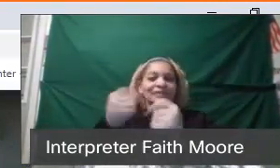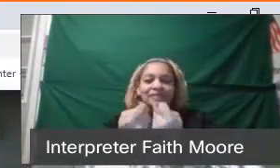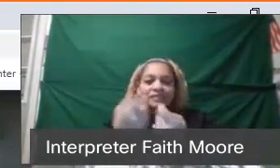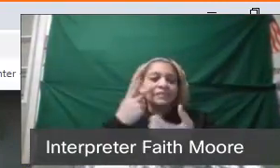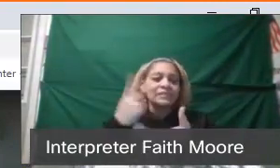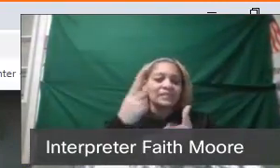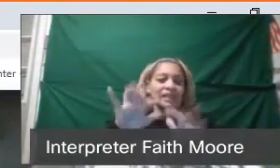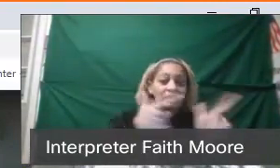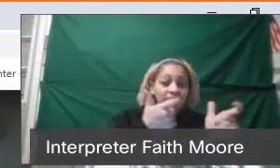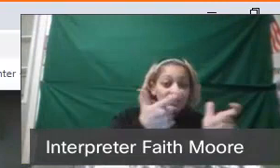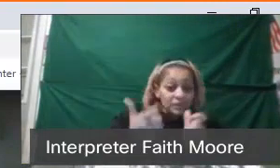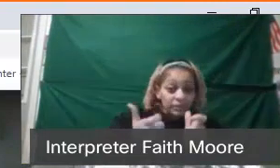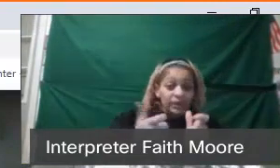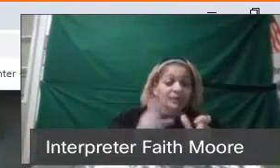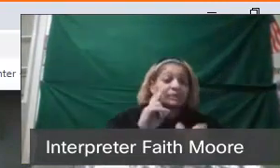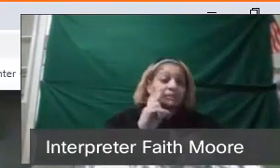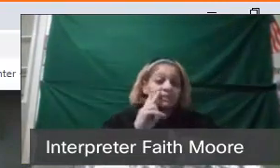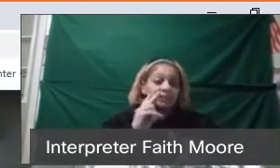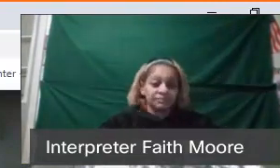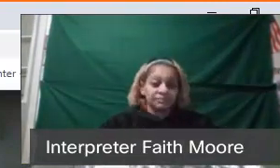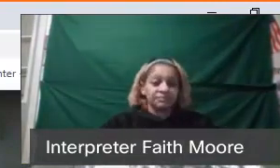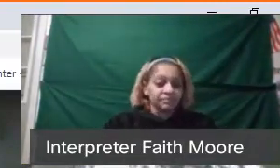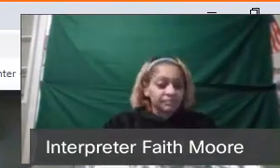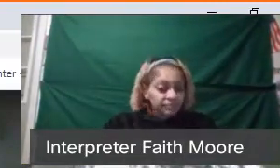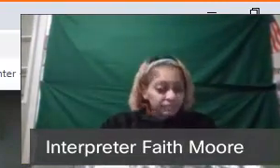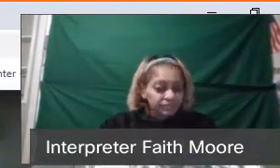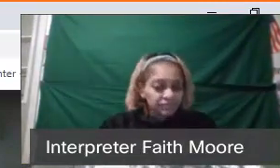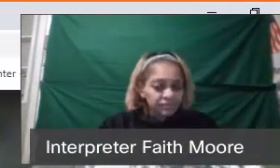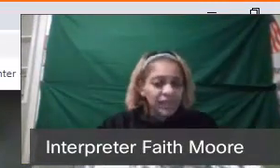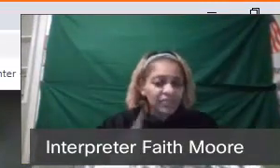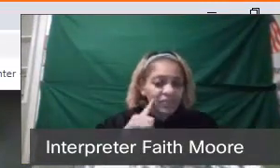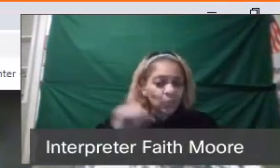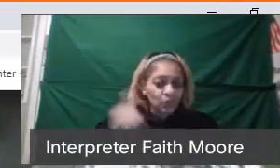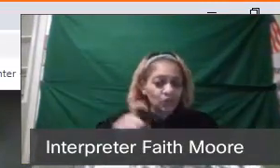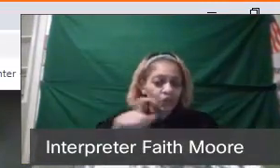I think we should wrap it up now here, because we are.